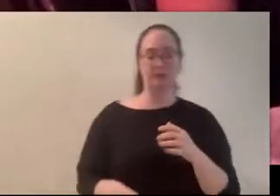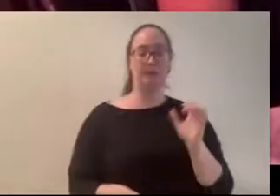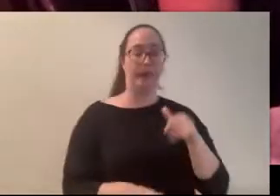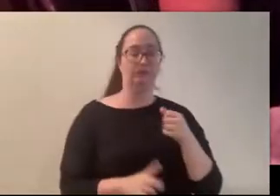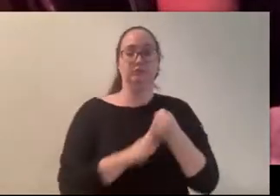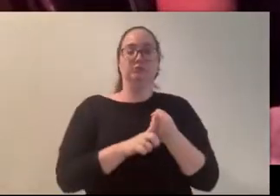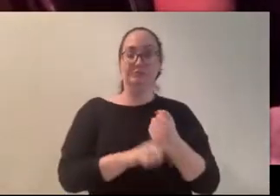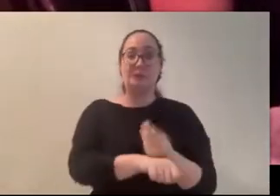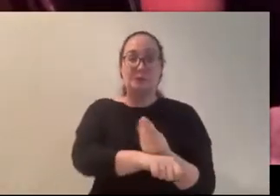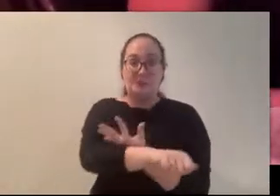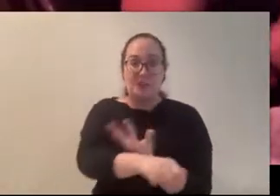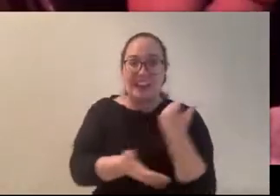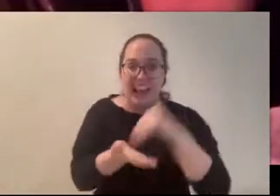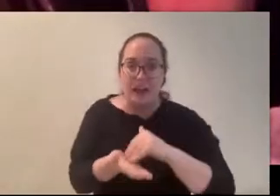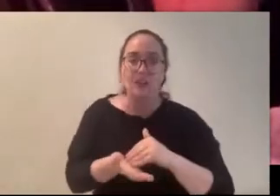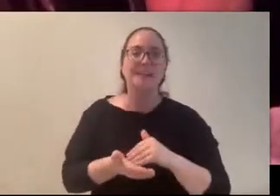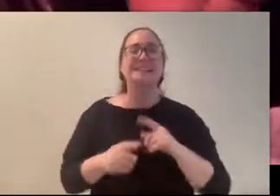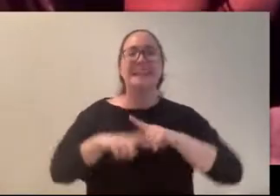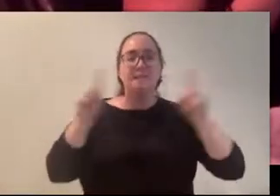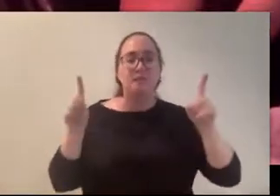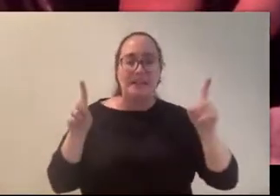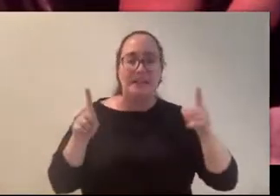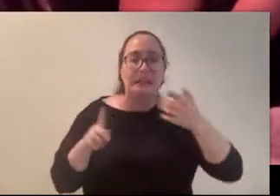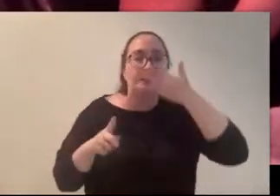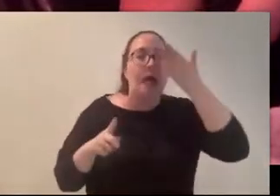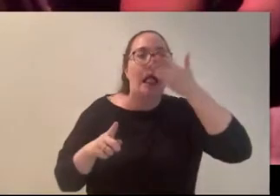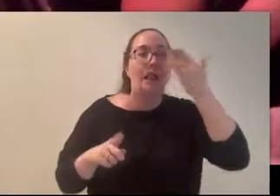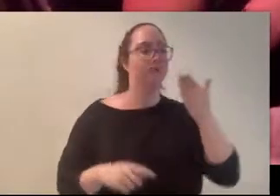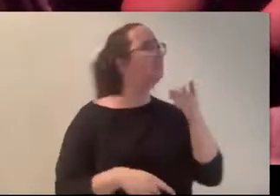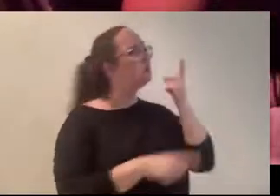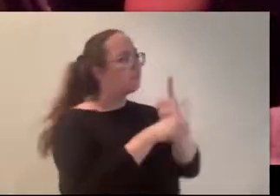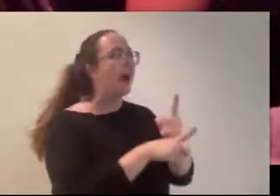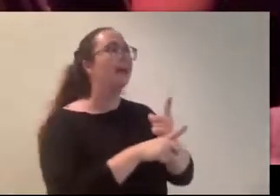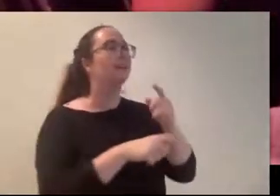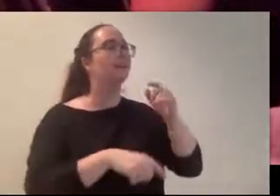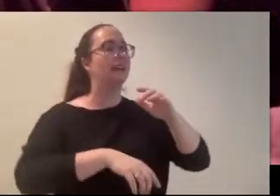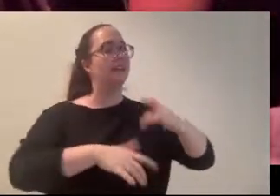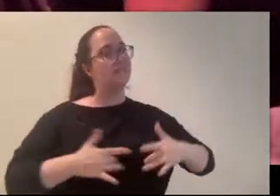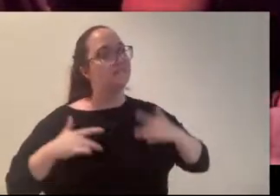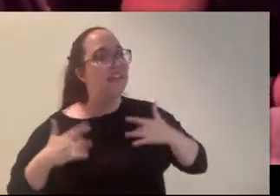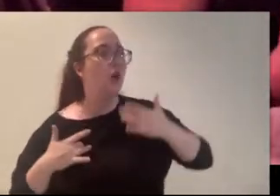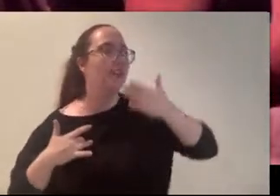when it's your nose.. (Carly) Like every sense is now being either haunted yeah, or you, know